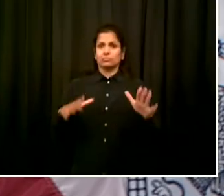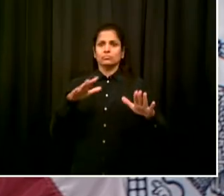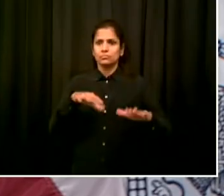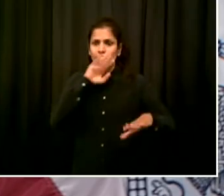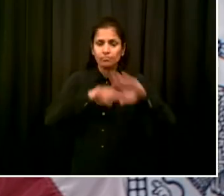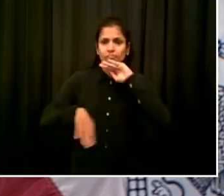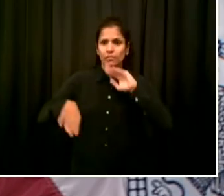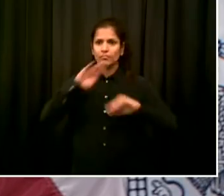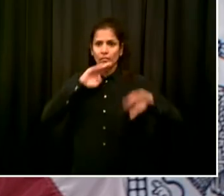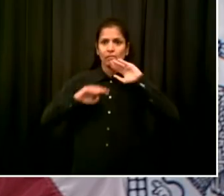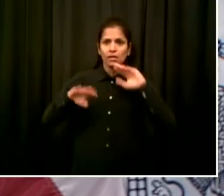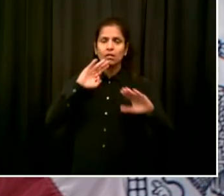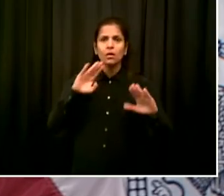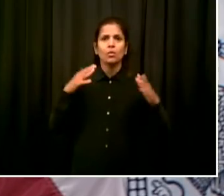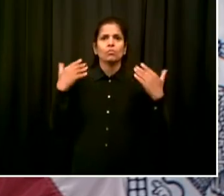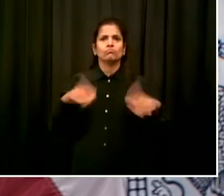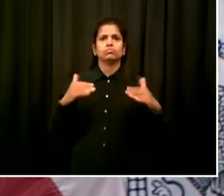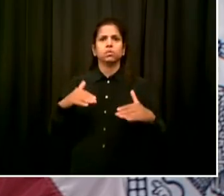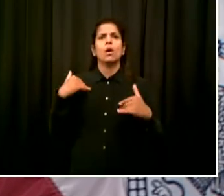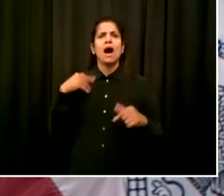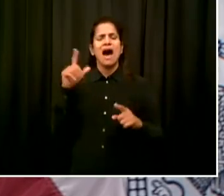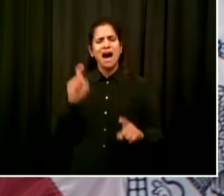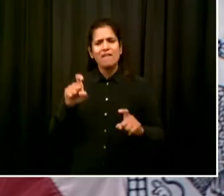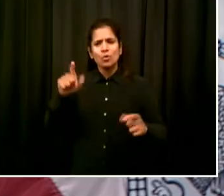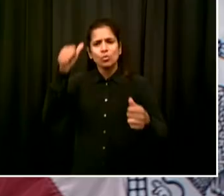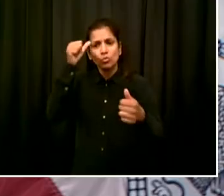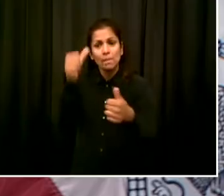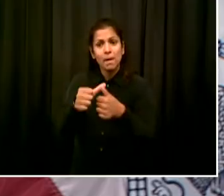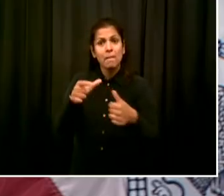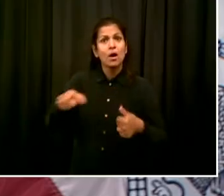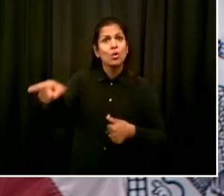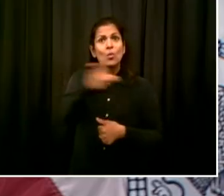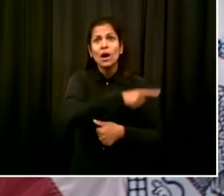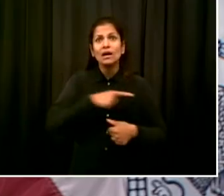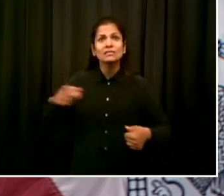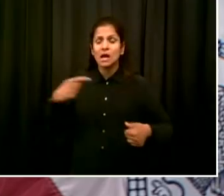EXTRAORDINARY, UNPRECEDENTED REALITIES IN JUST A W FE MONTHS . WE'VE GOT TO KEEP THAT